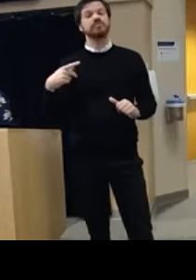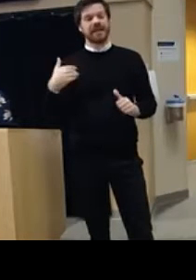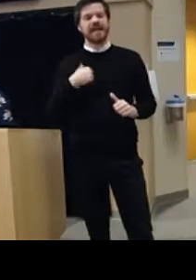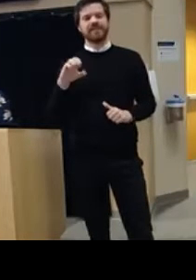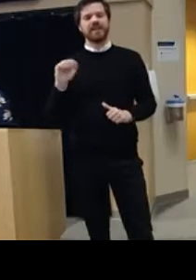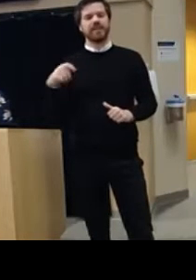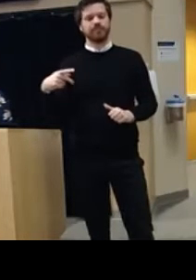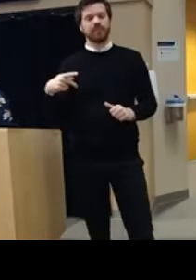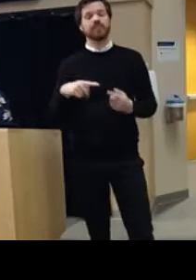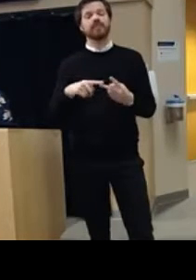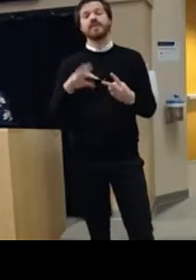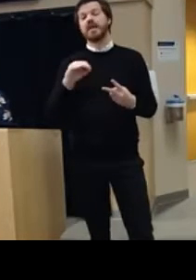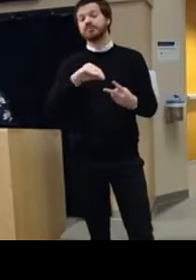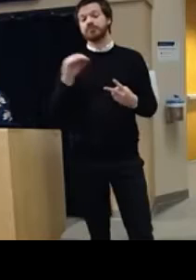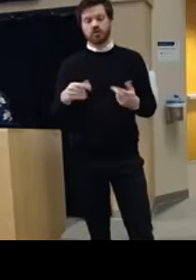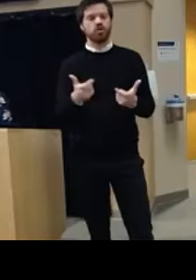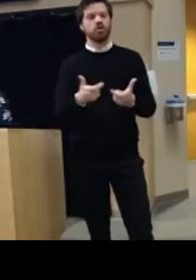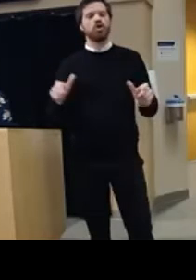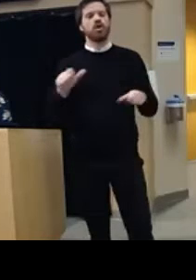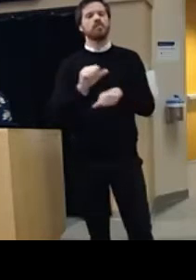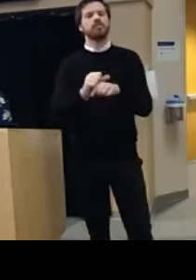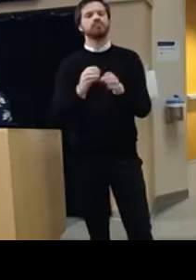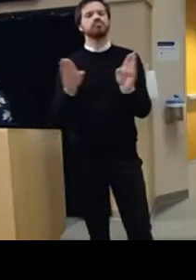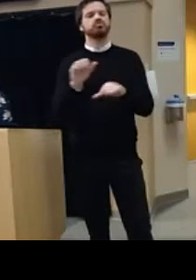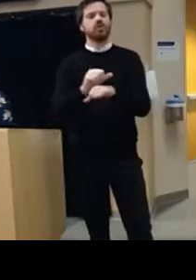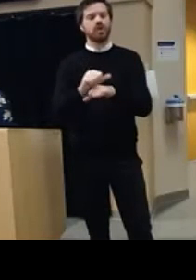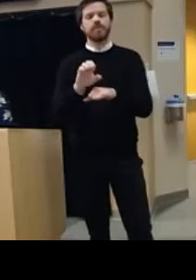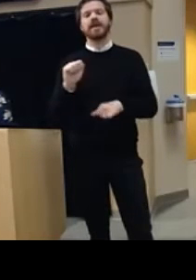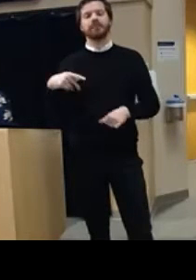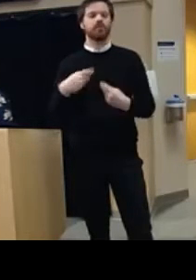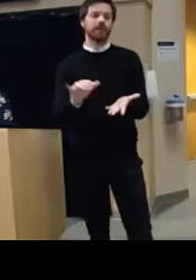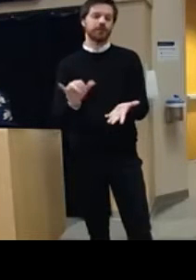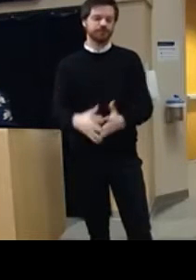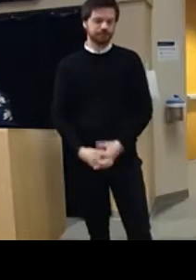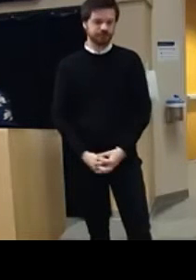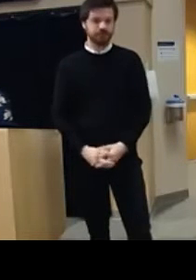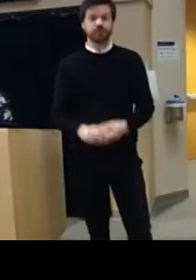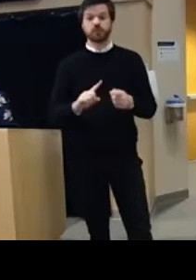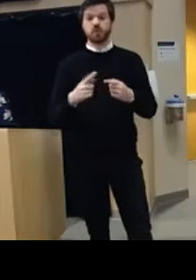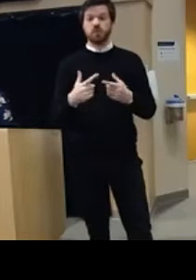and 90% of large public sector employees had an AA provider so when combined that means that in